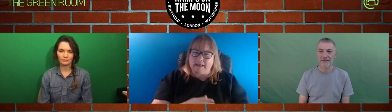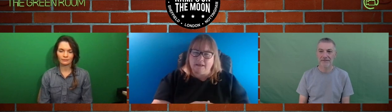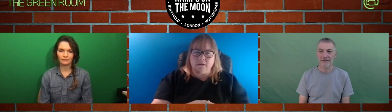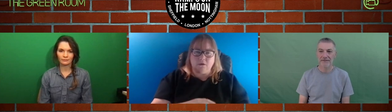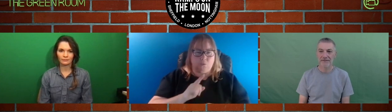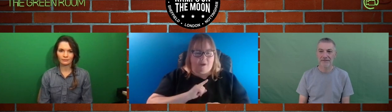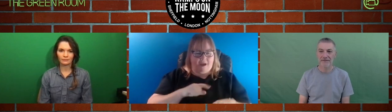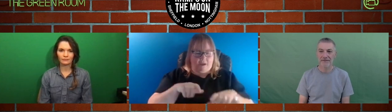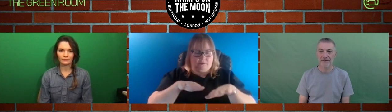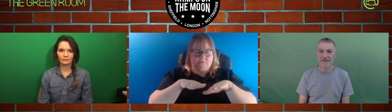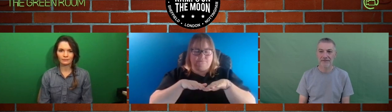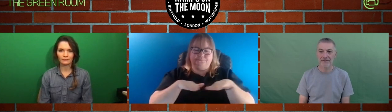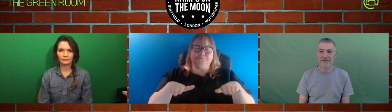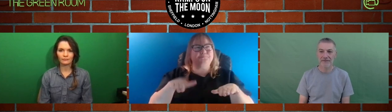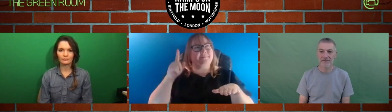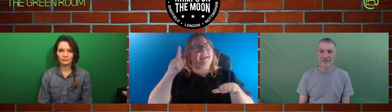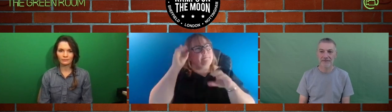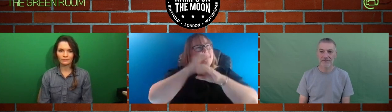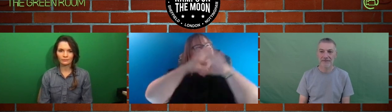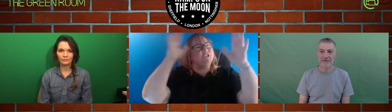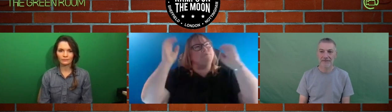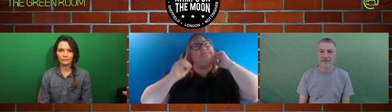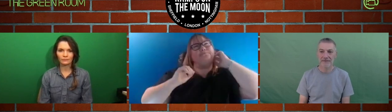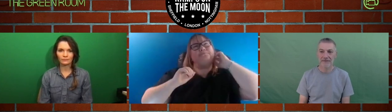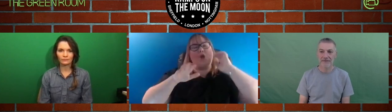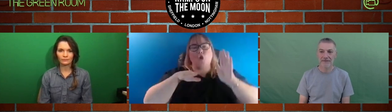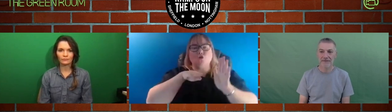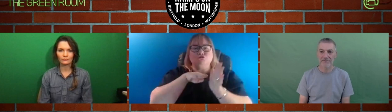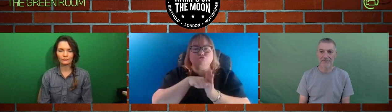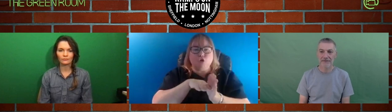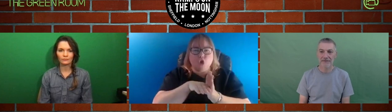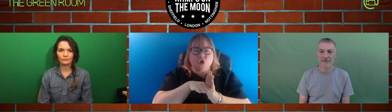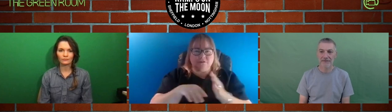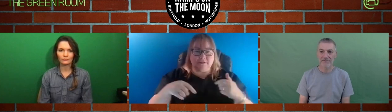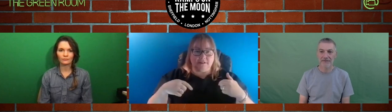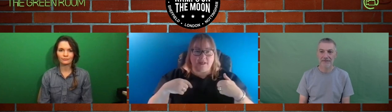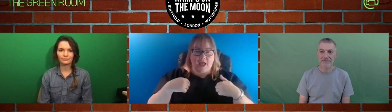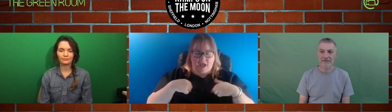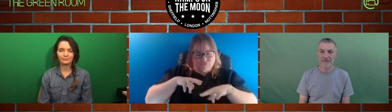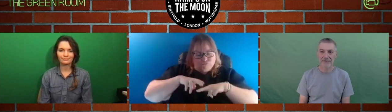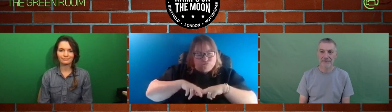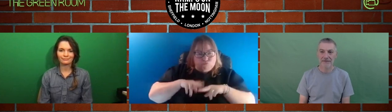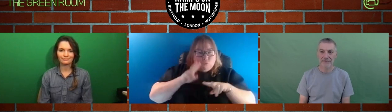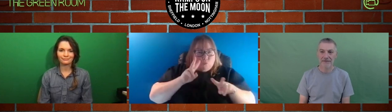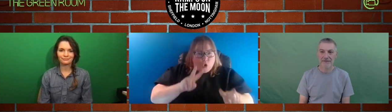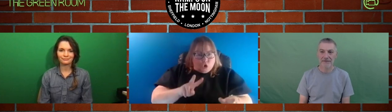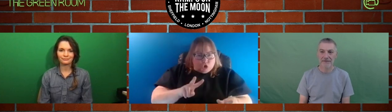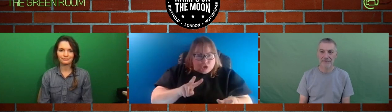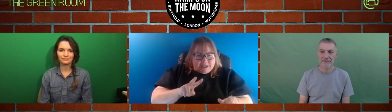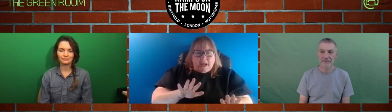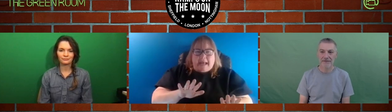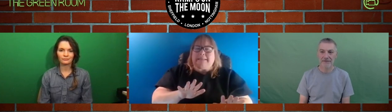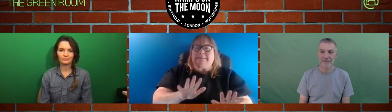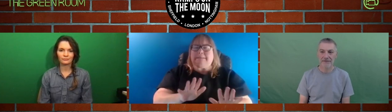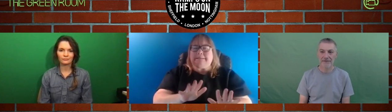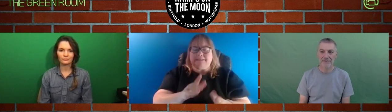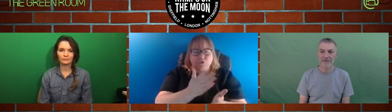If you can imagine in a rehearsal room whenever I'm necessary, if I'm watching and I can see that something has not been clear or if I know that I can help